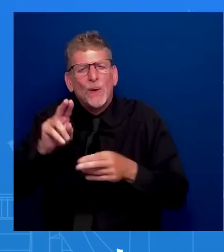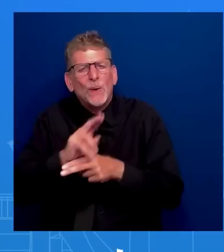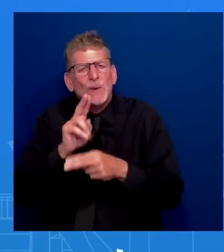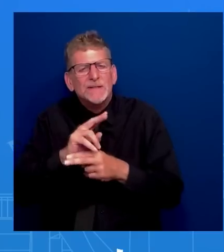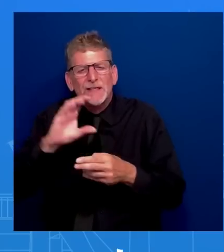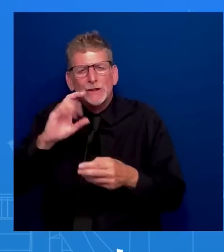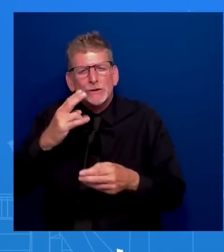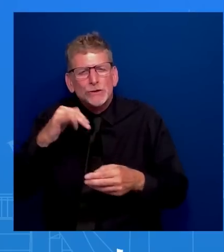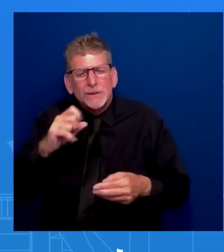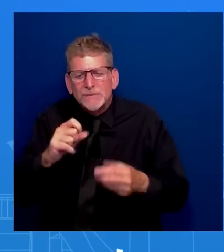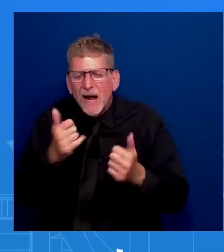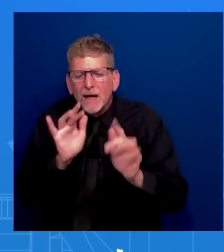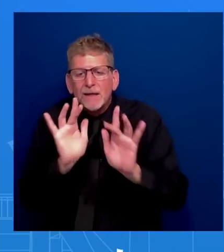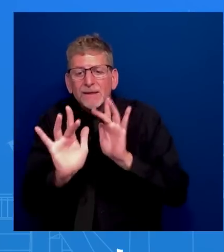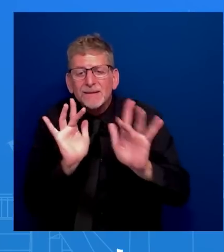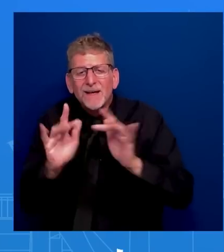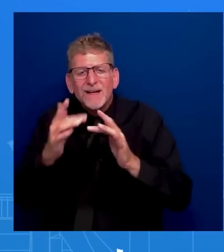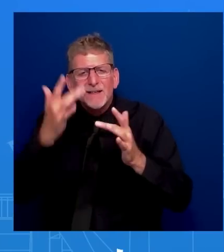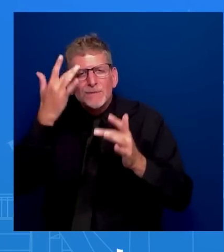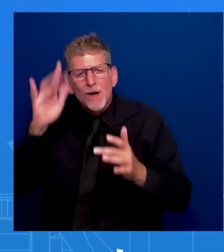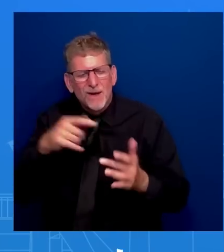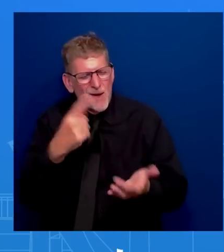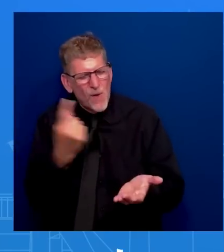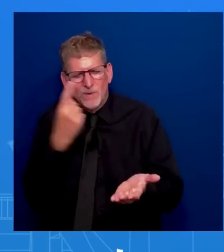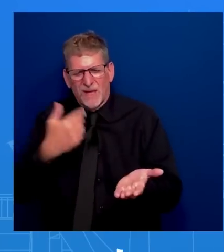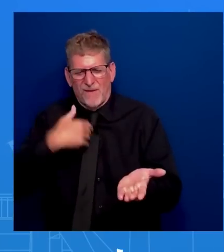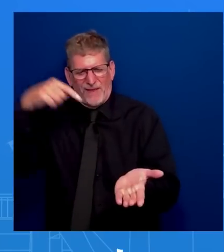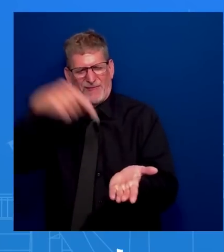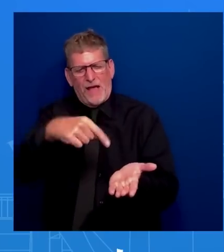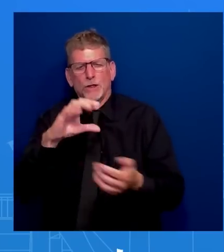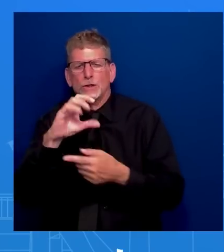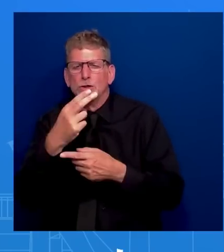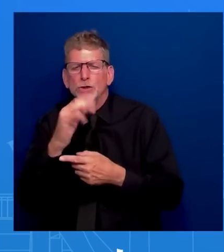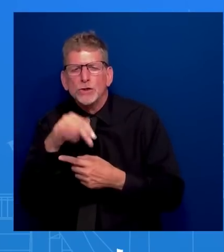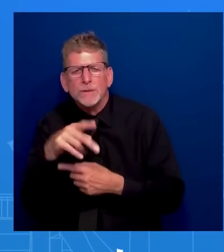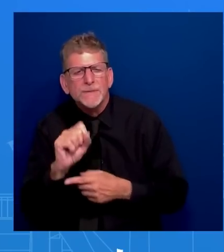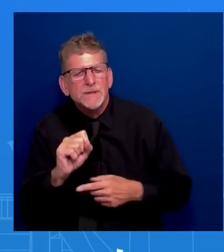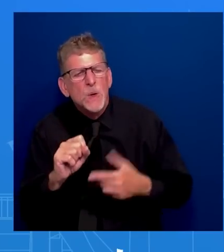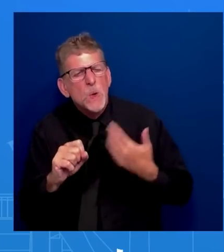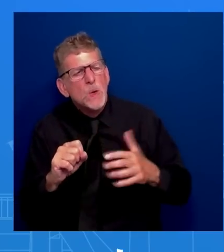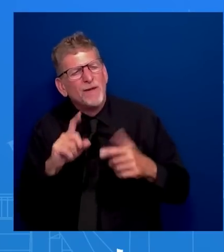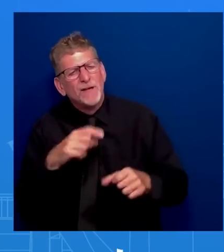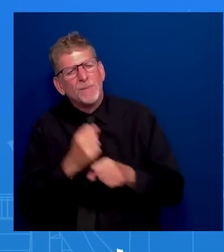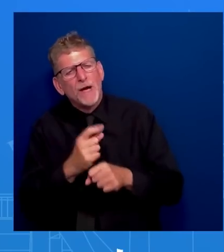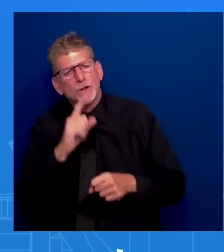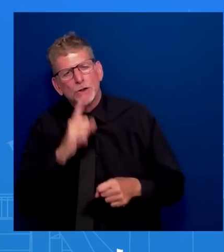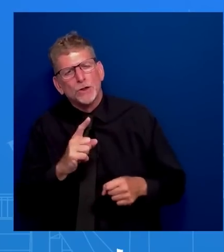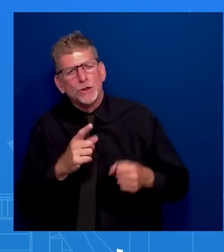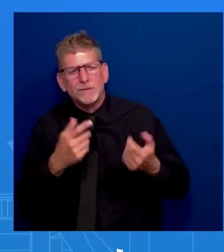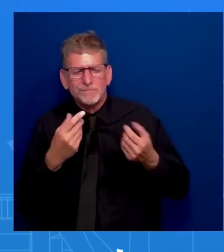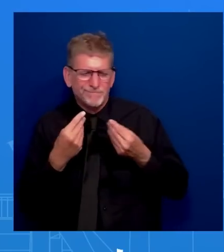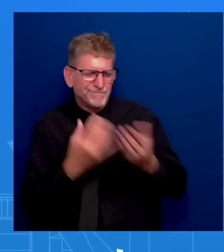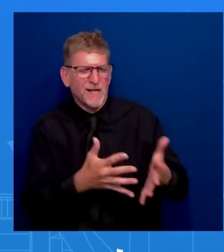is that we're going to make sure that we deliver for them and lower costs and create jobs at the same time. The Press: Thanks, Karine. The Press: And one more on inflation